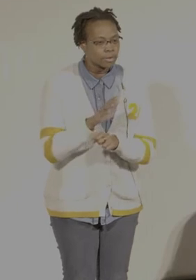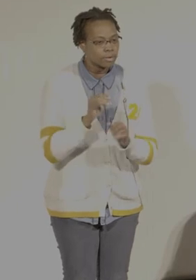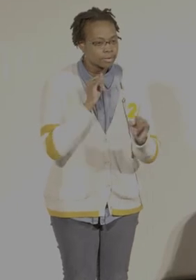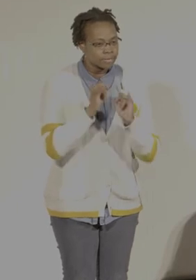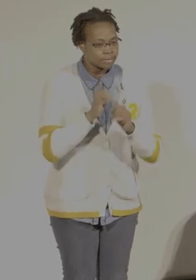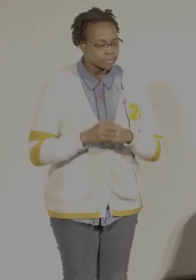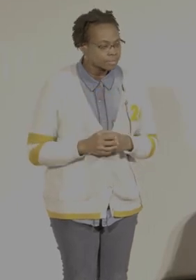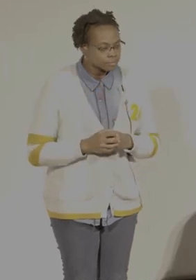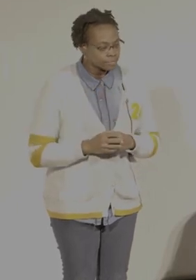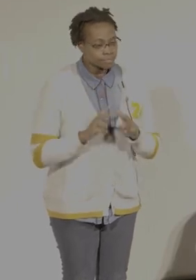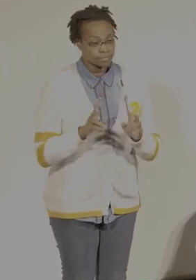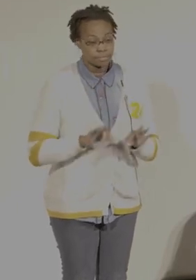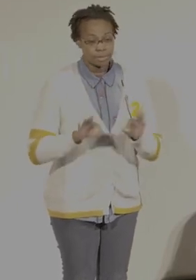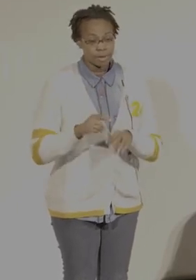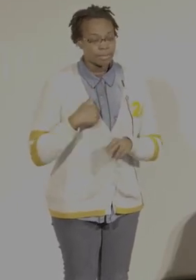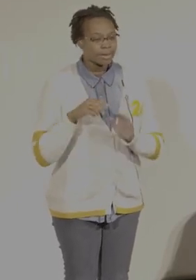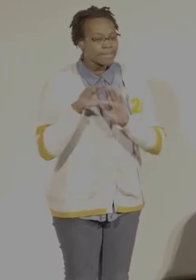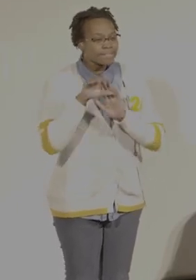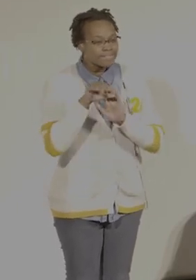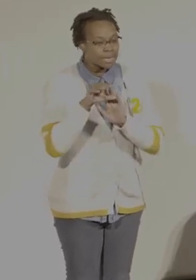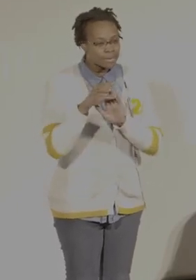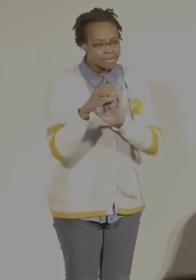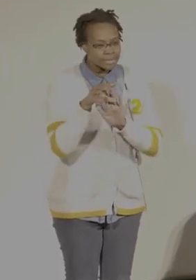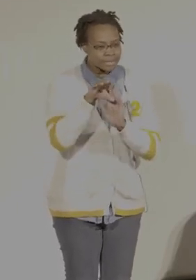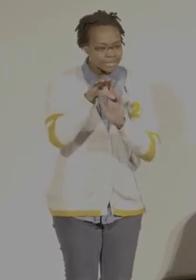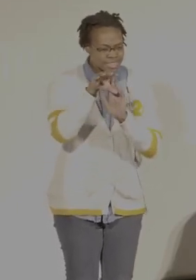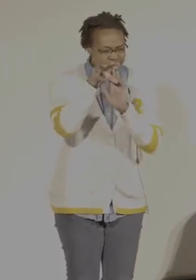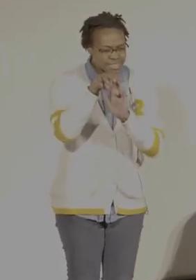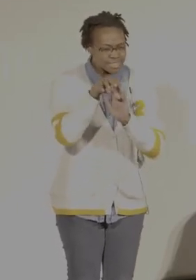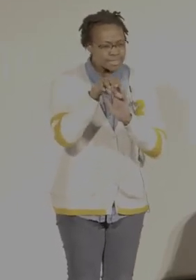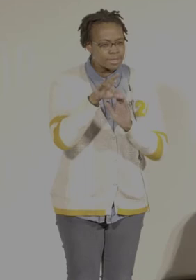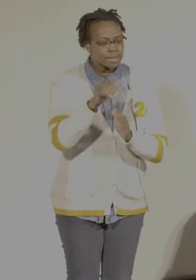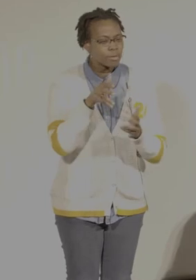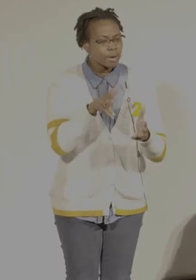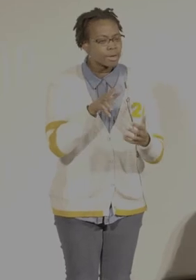And it was very important to me to film it in a way that was befitting of the moment.